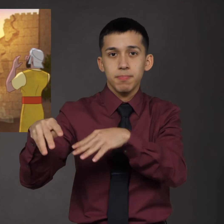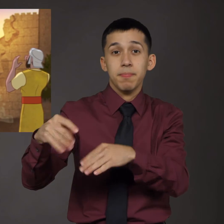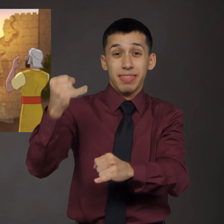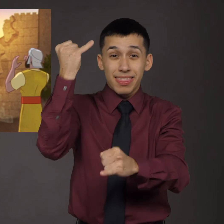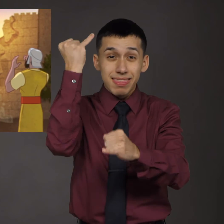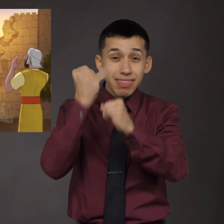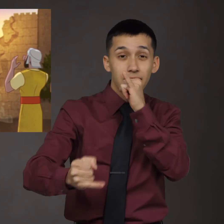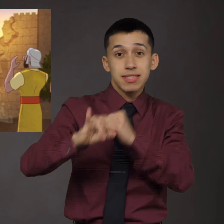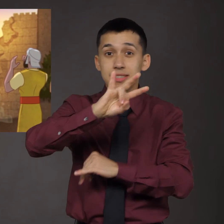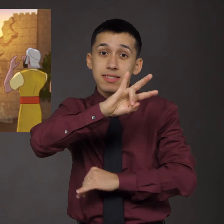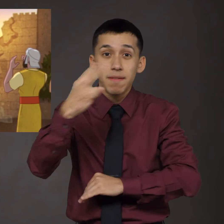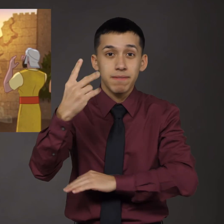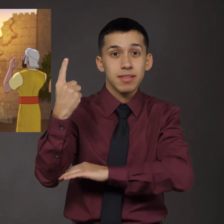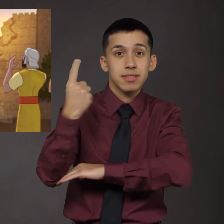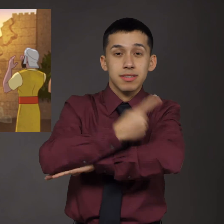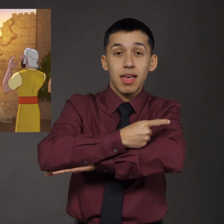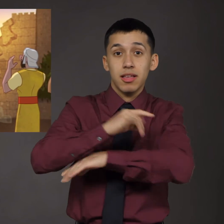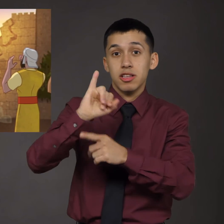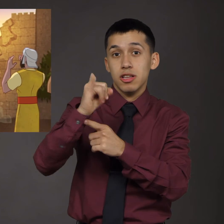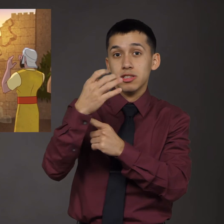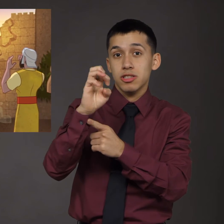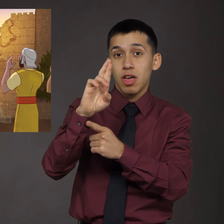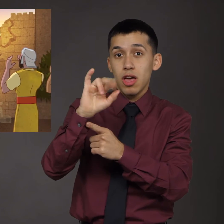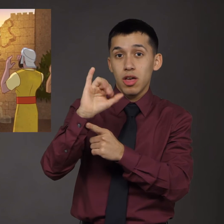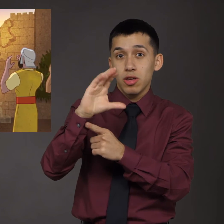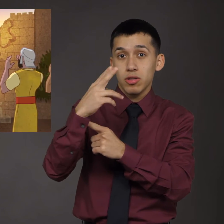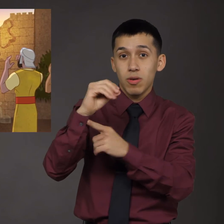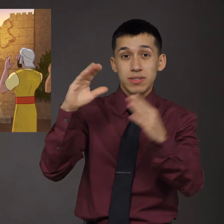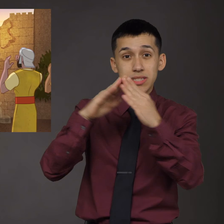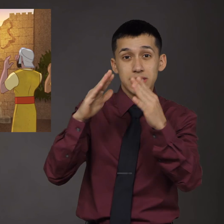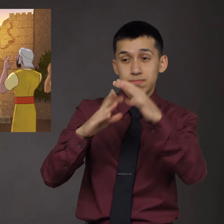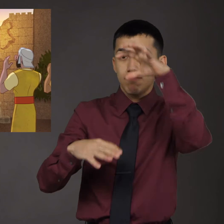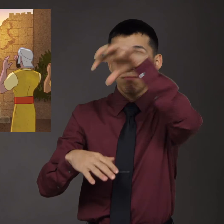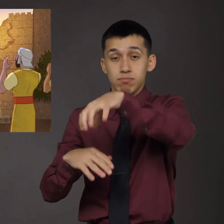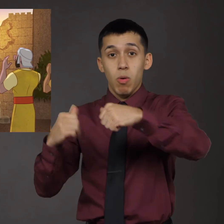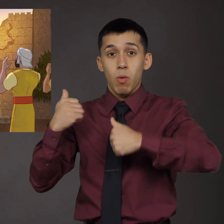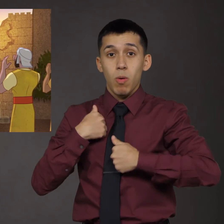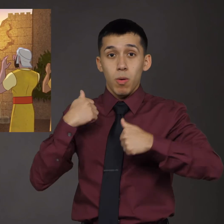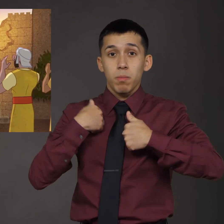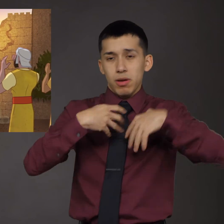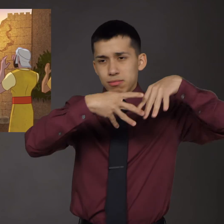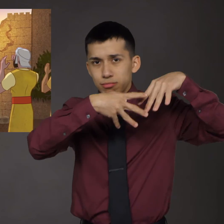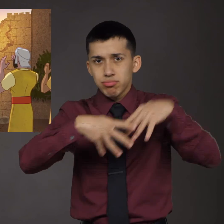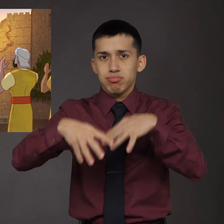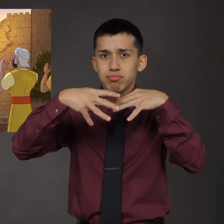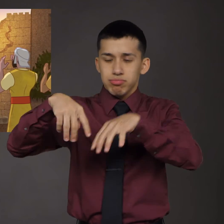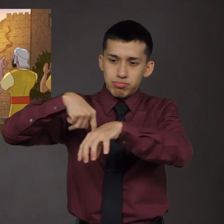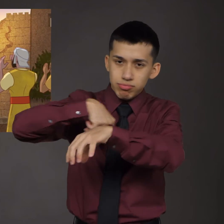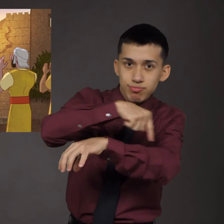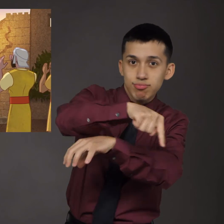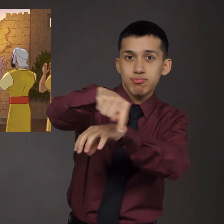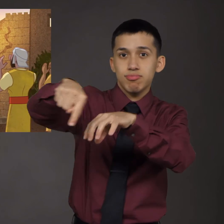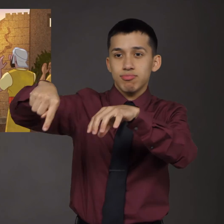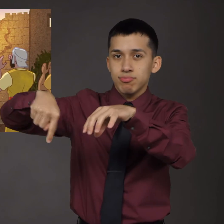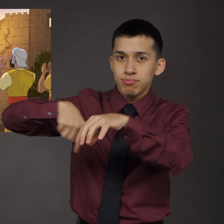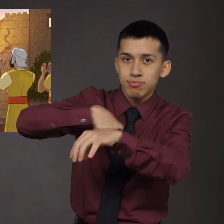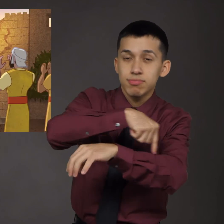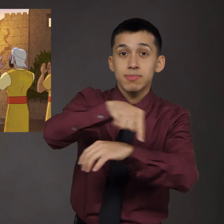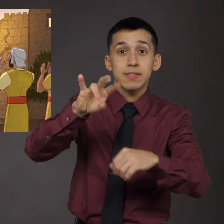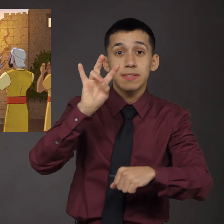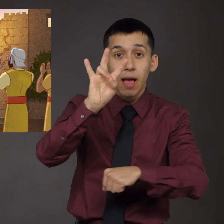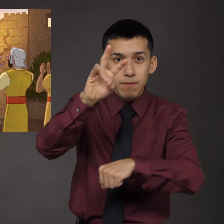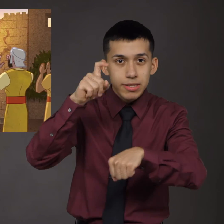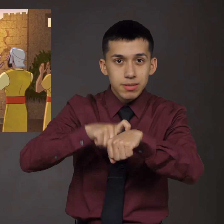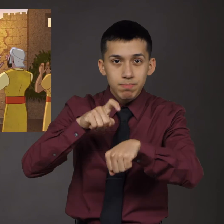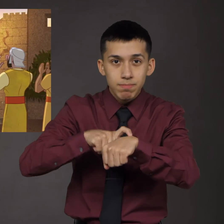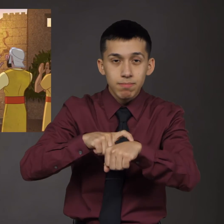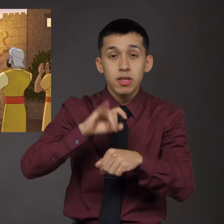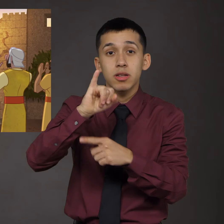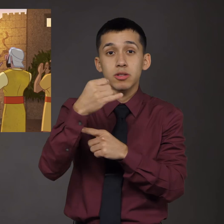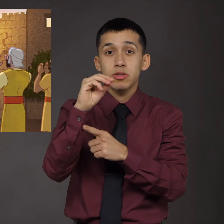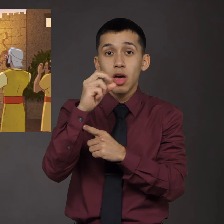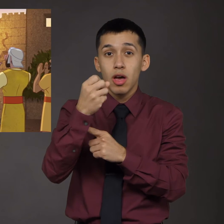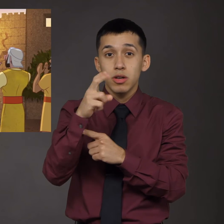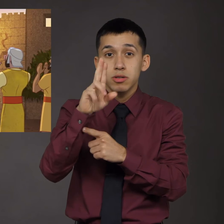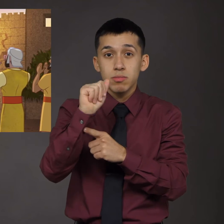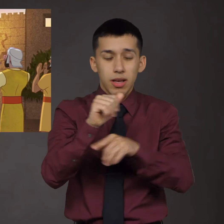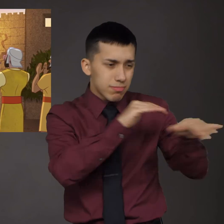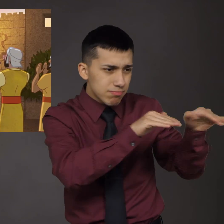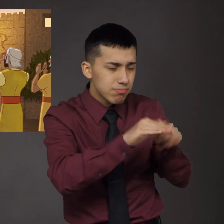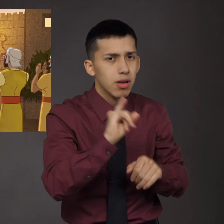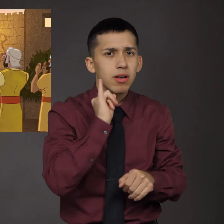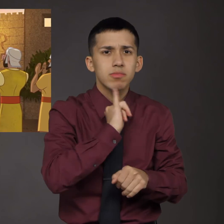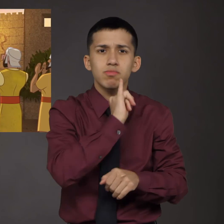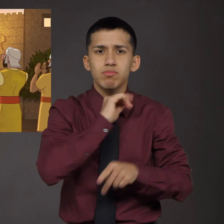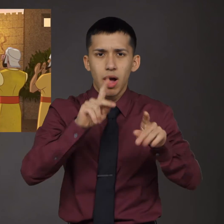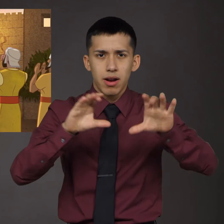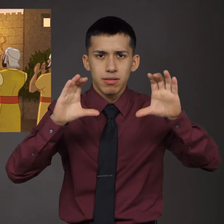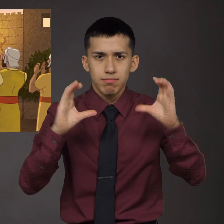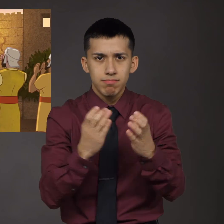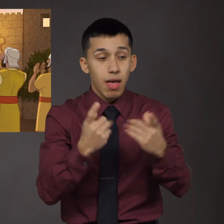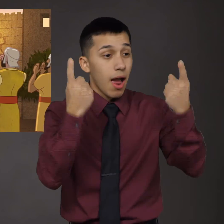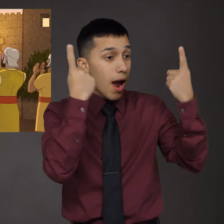On the seventh day, the army marched around Jericho seven times.